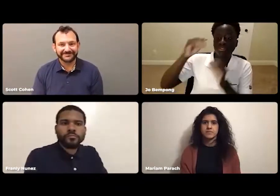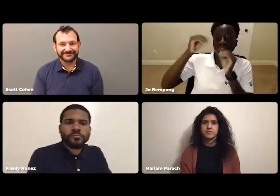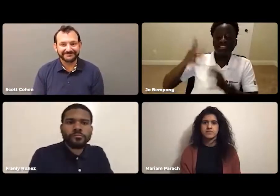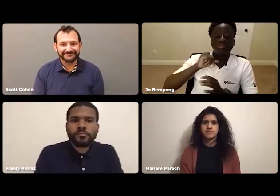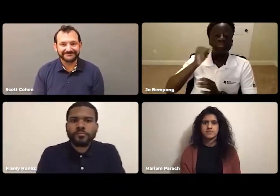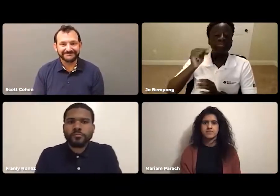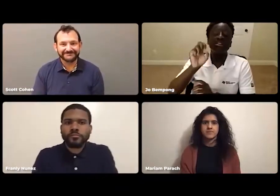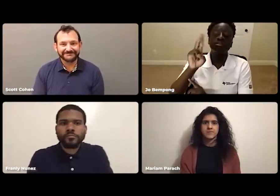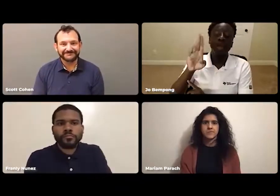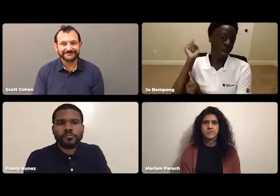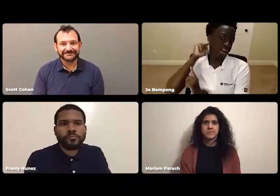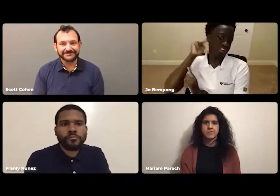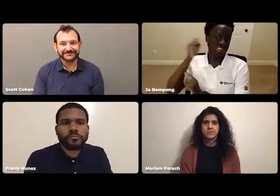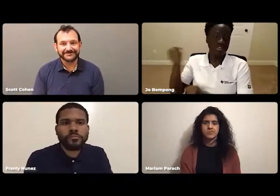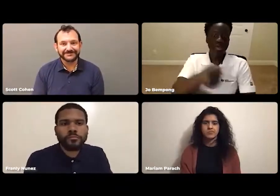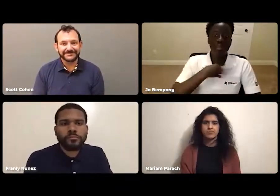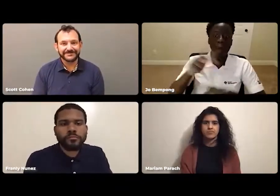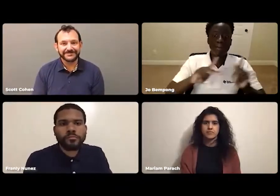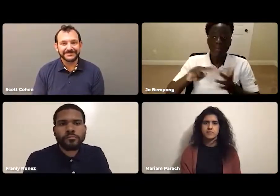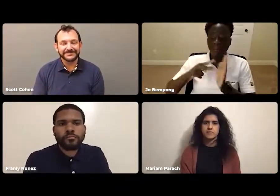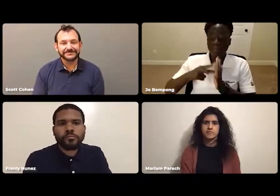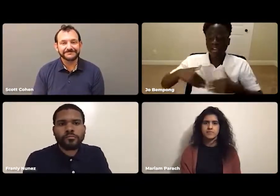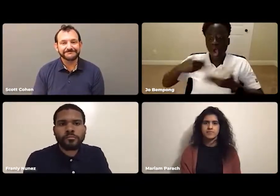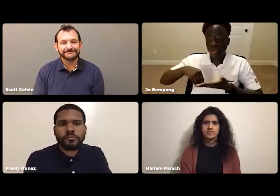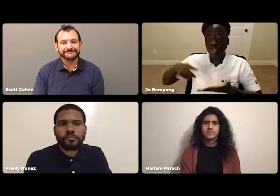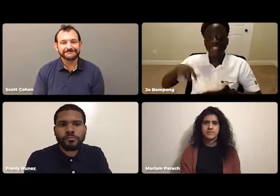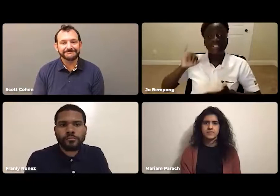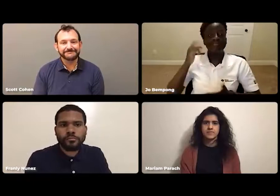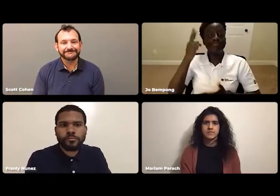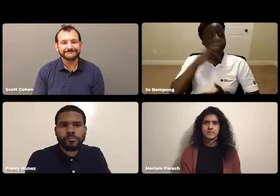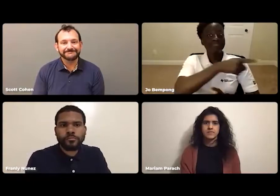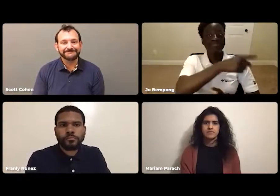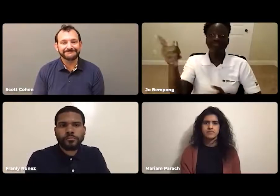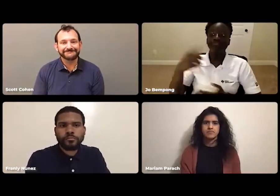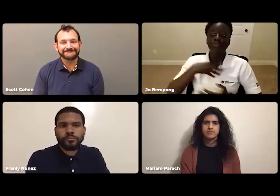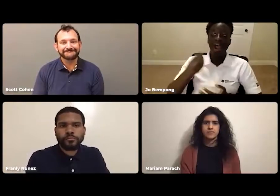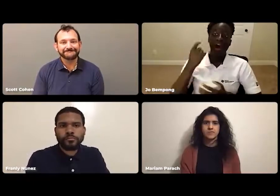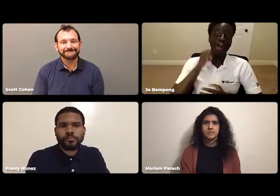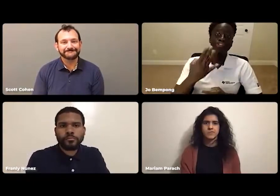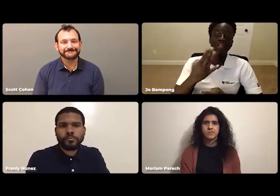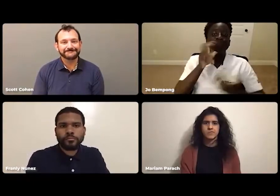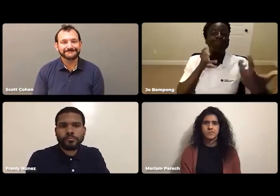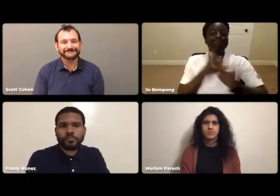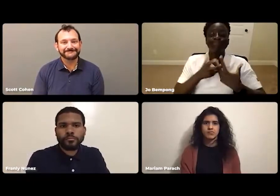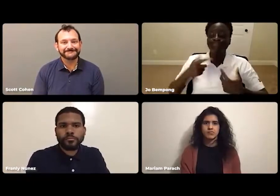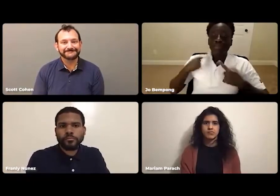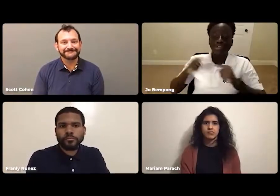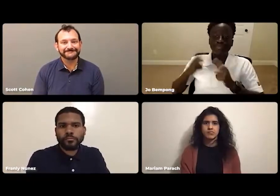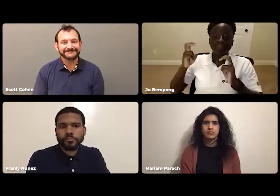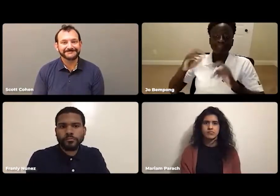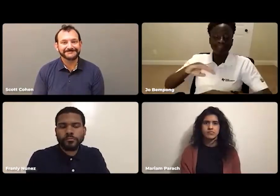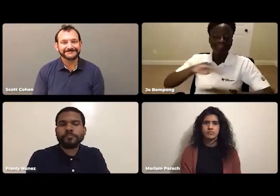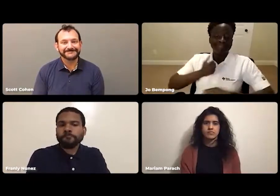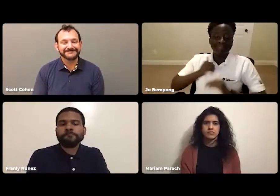A white collar job is primarily thought of as a white person job, not a fit for people